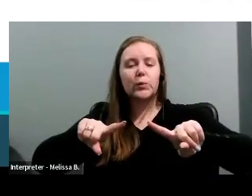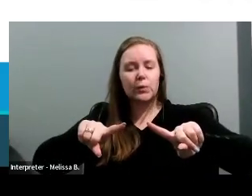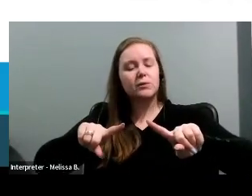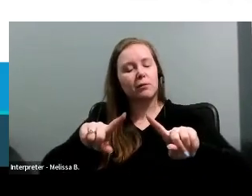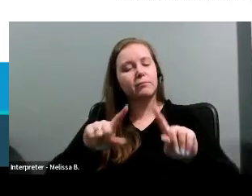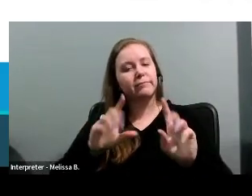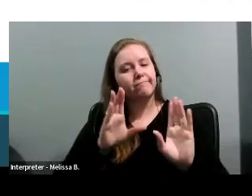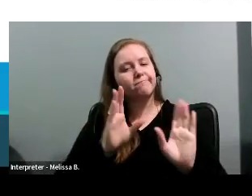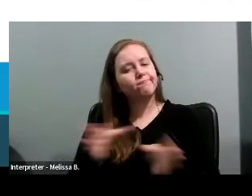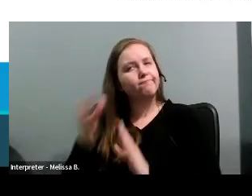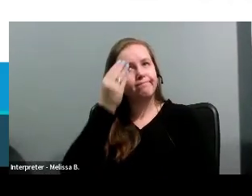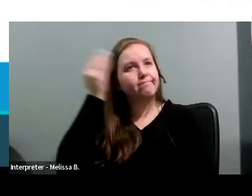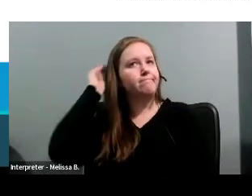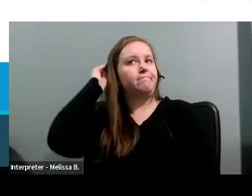Shannon Spencer (she/her): Next slide.